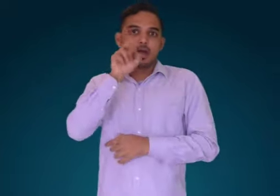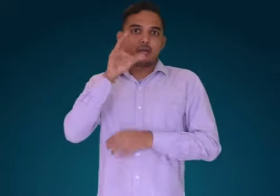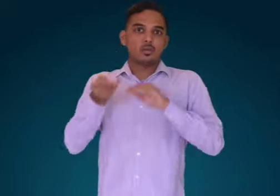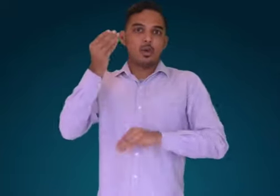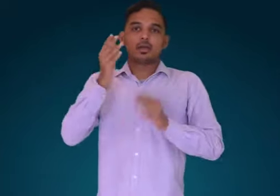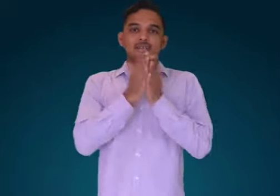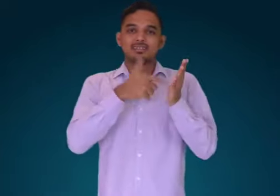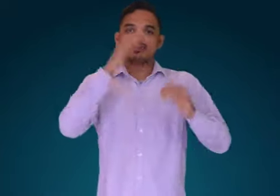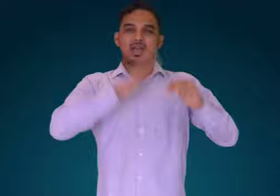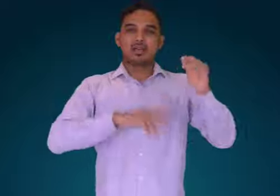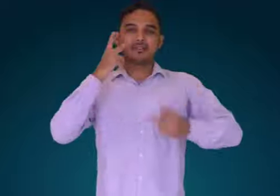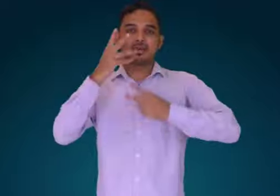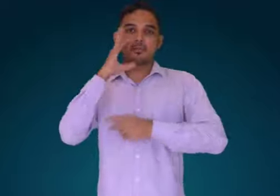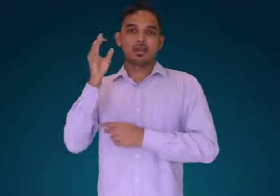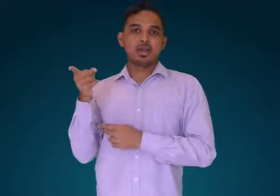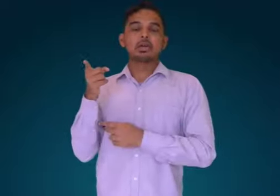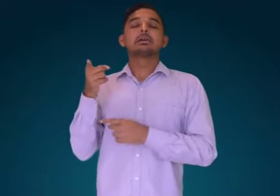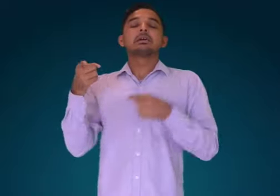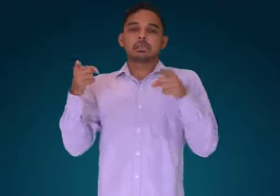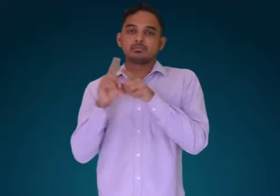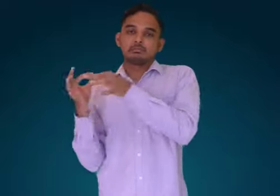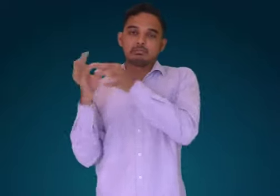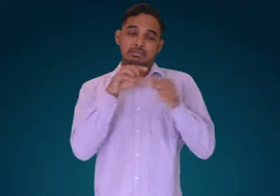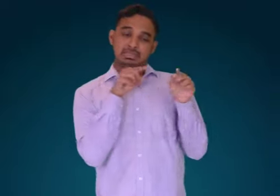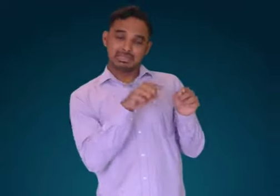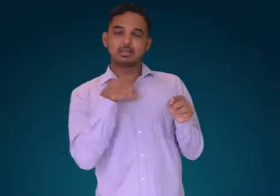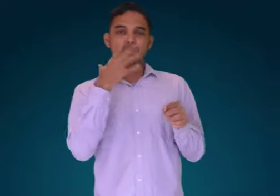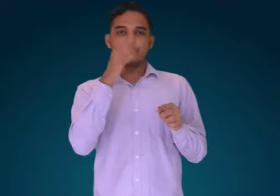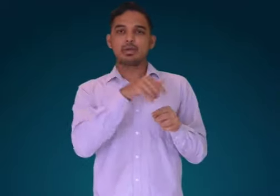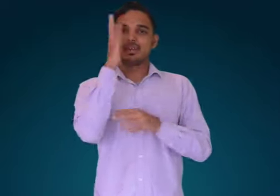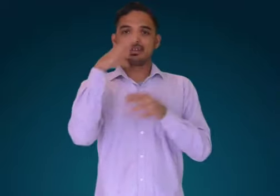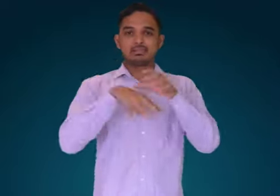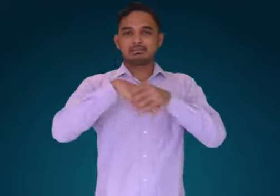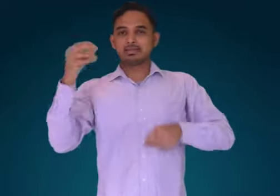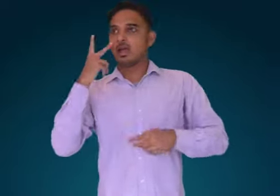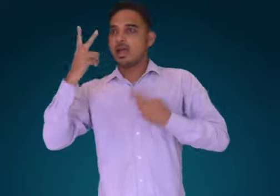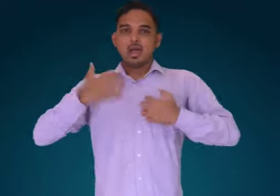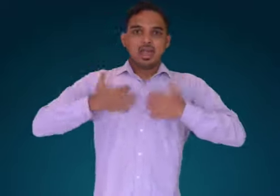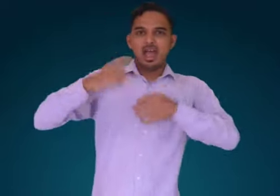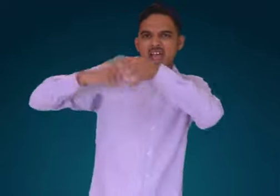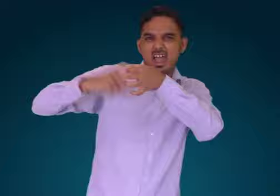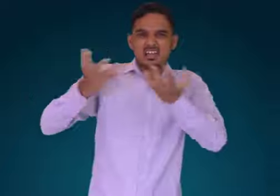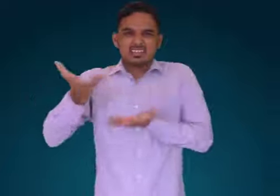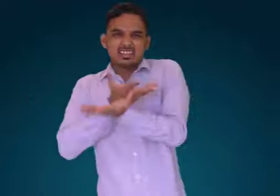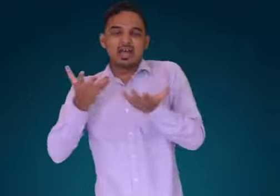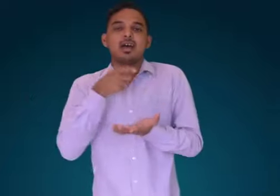books do have pictures about animals but going to a zoo is when the aha